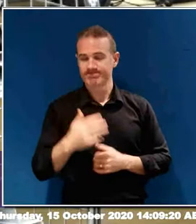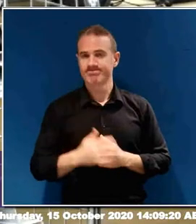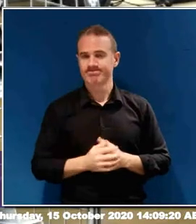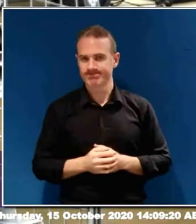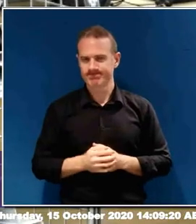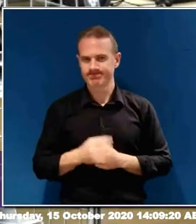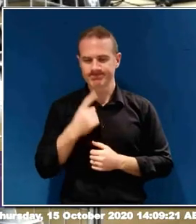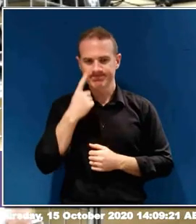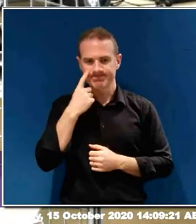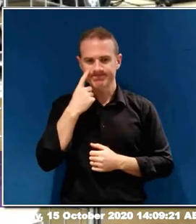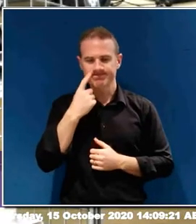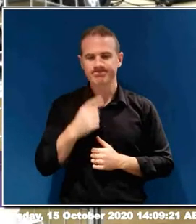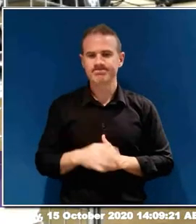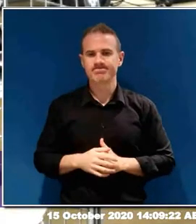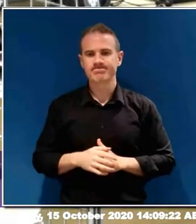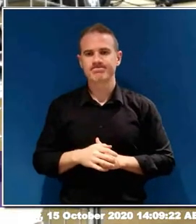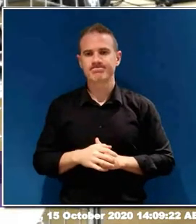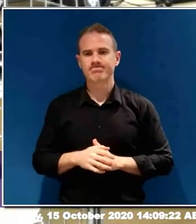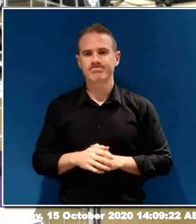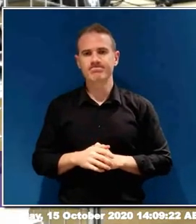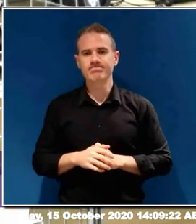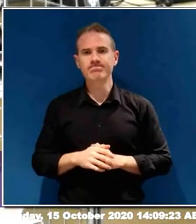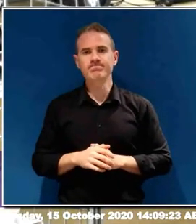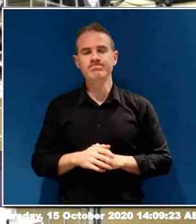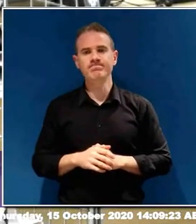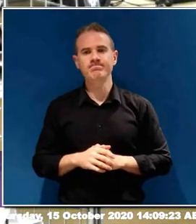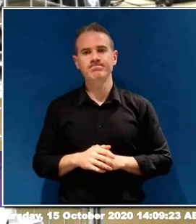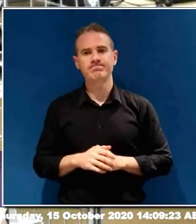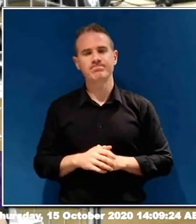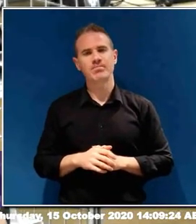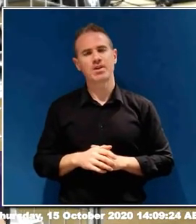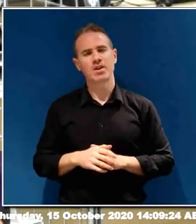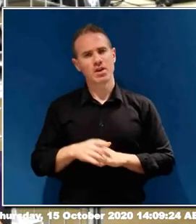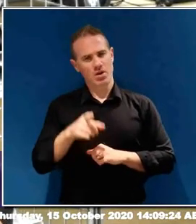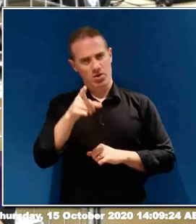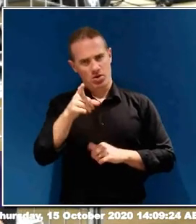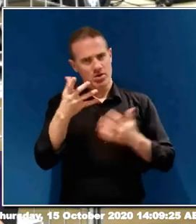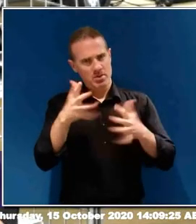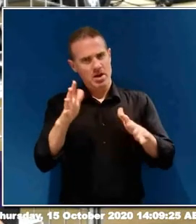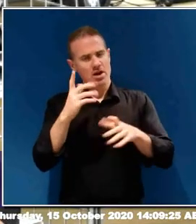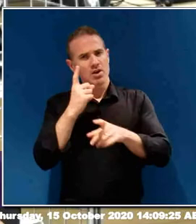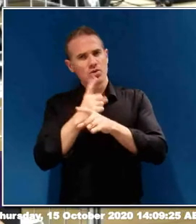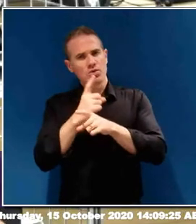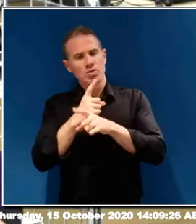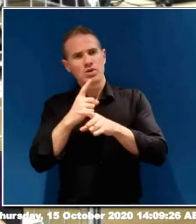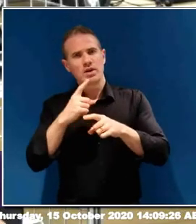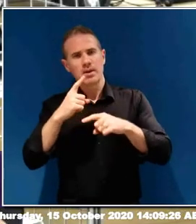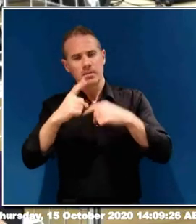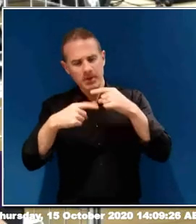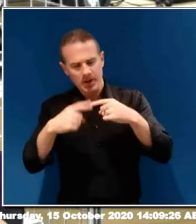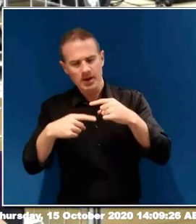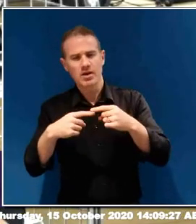you speak of principals being required to submit a spreadsheet,